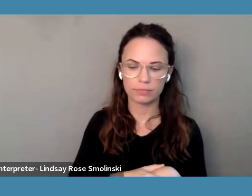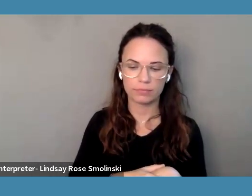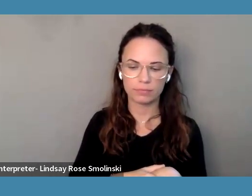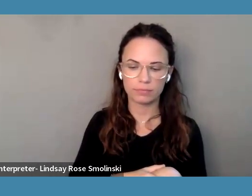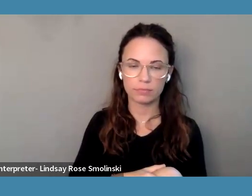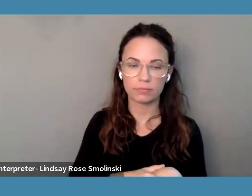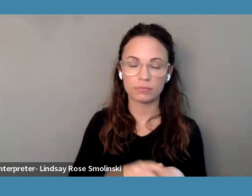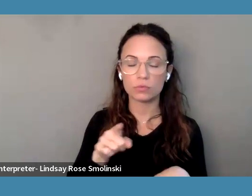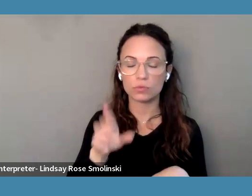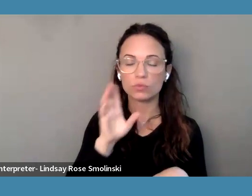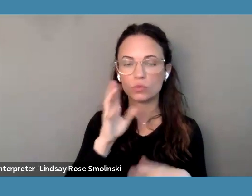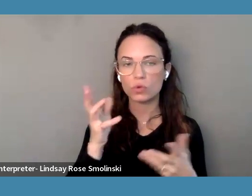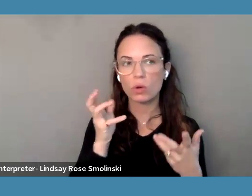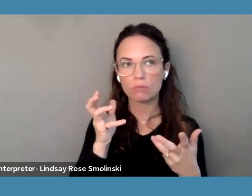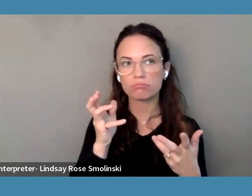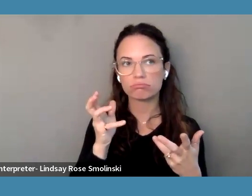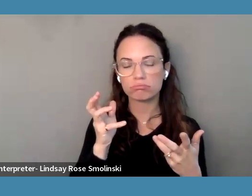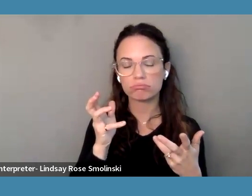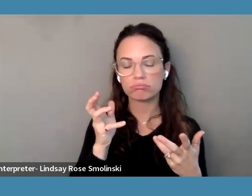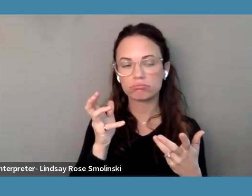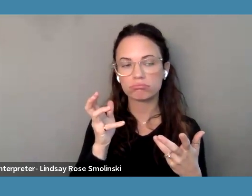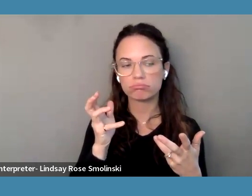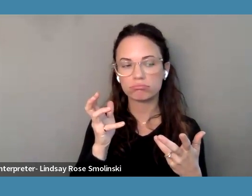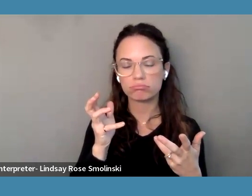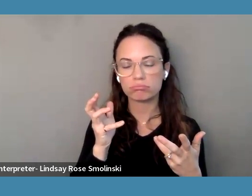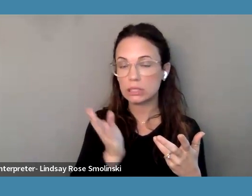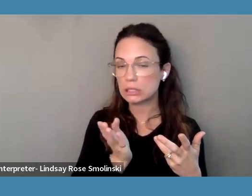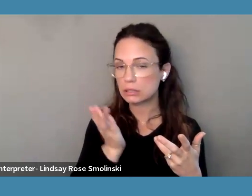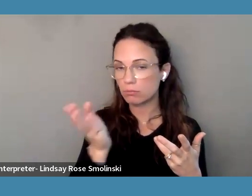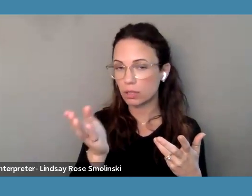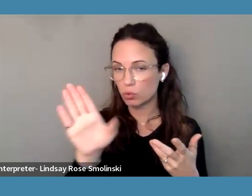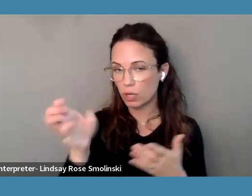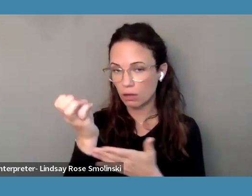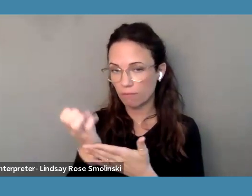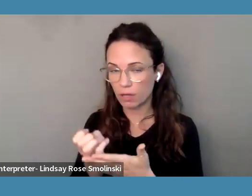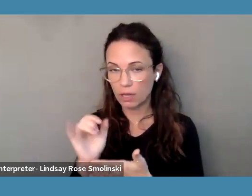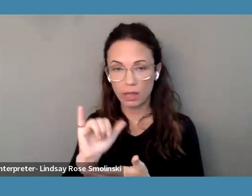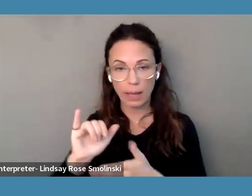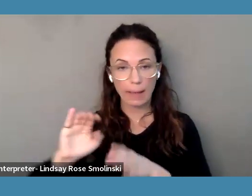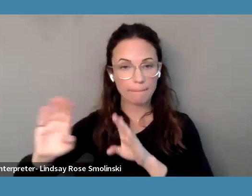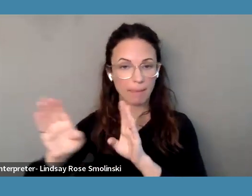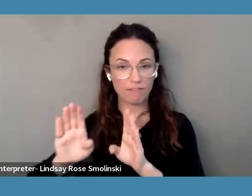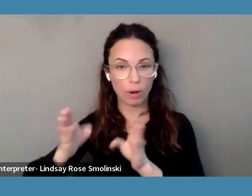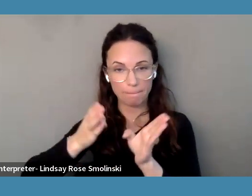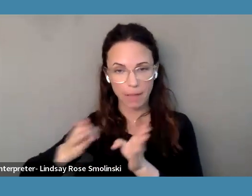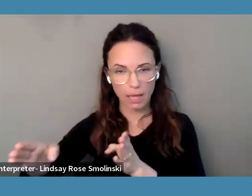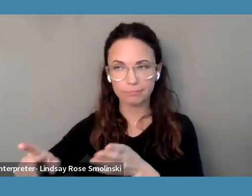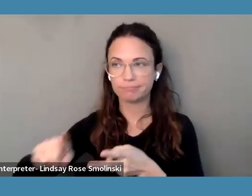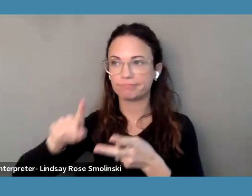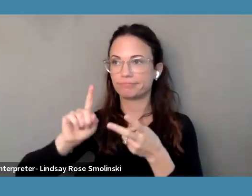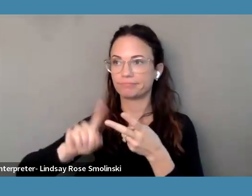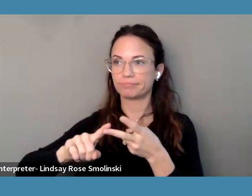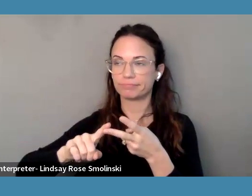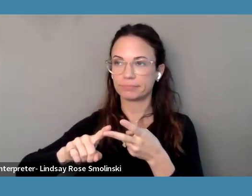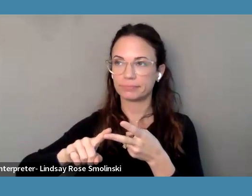to submit evidence like behavior plans, submit evidence like,